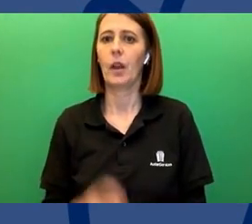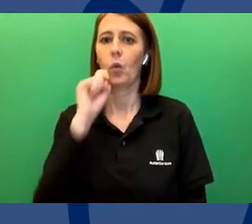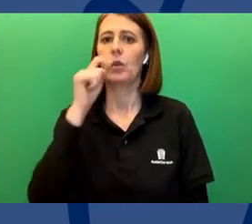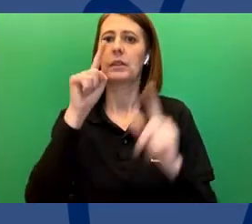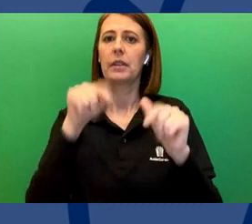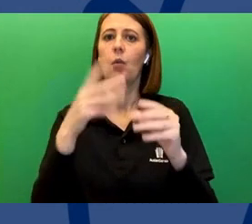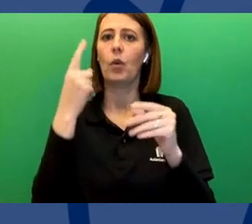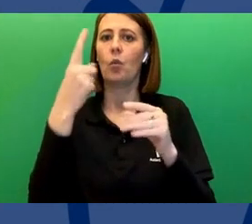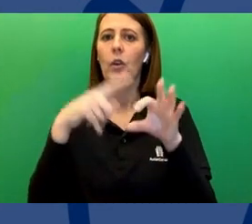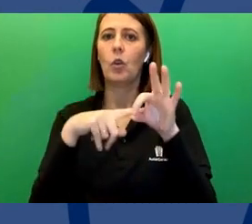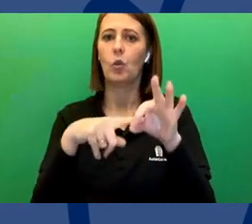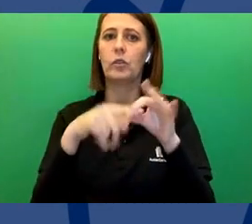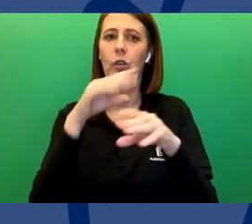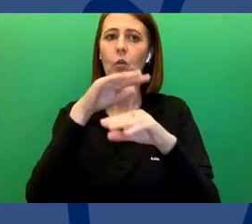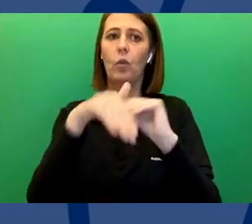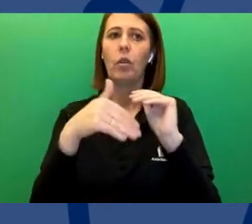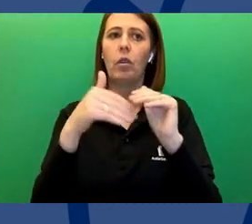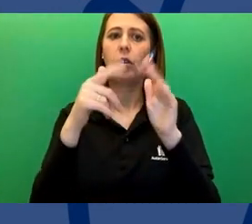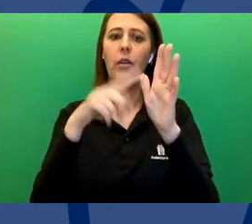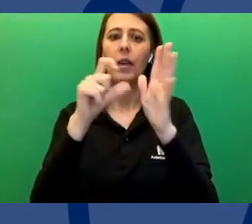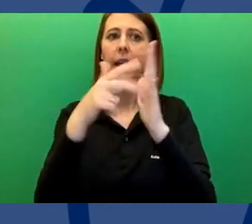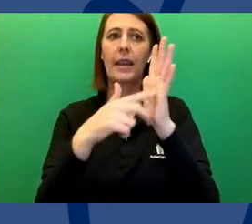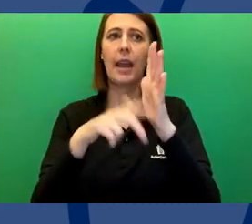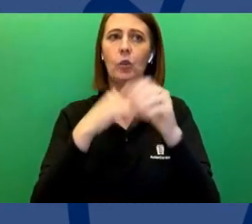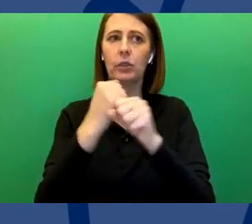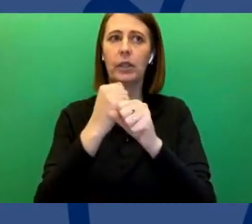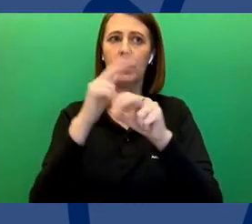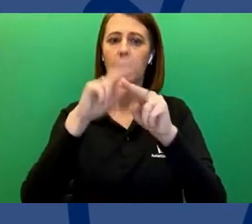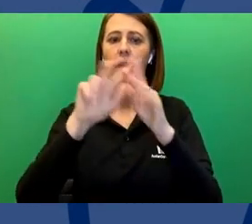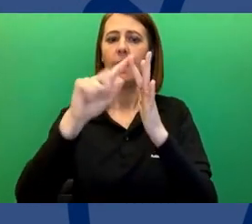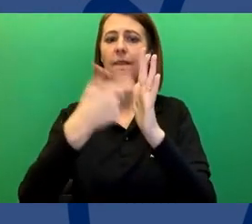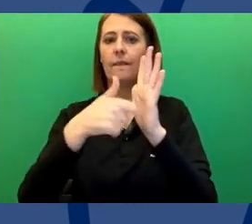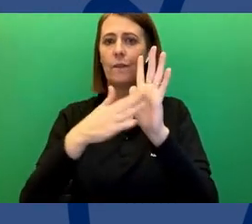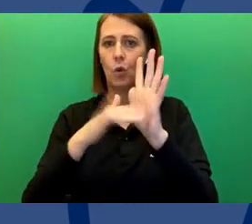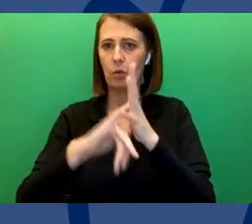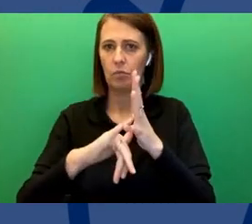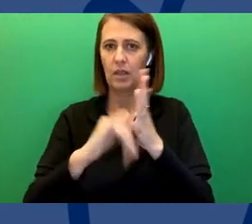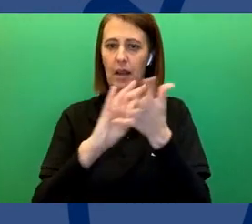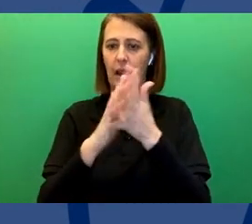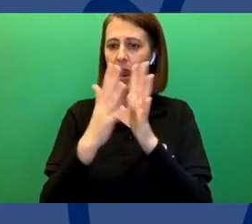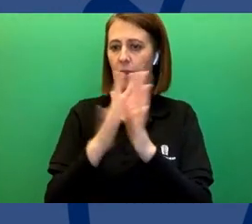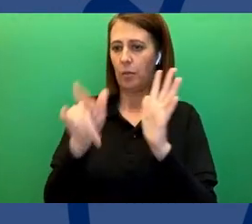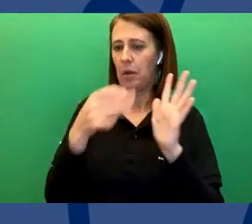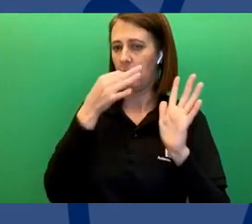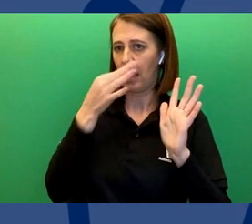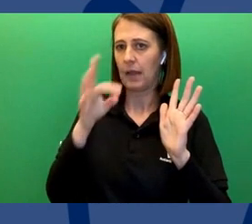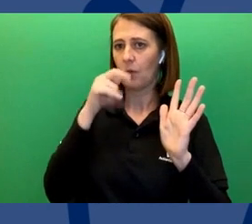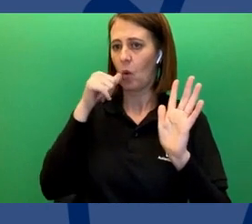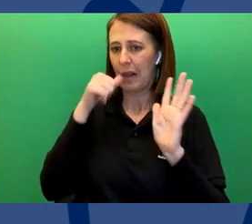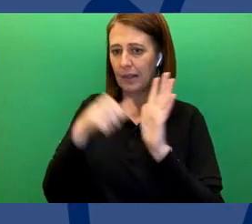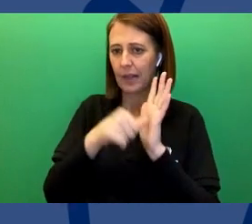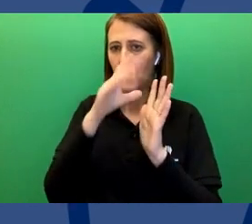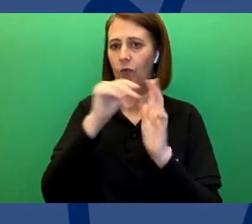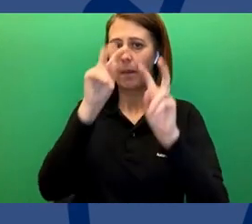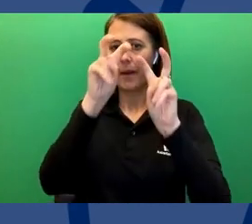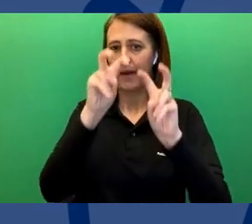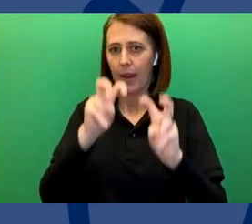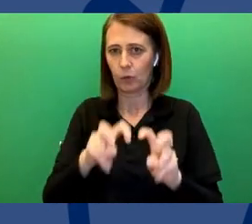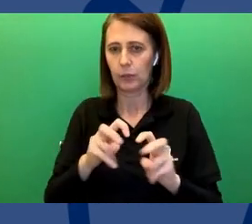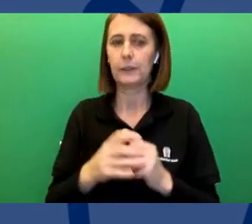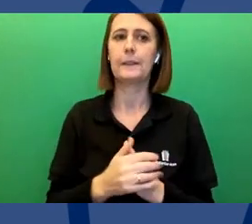accounting firms and how they're being asked for letters from accountants for the applications.